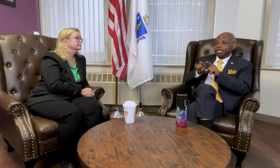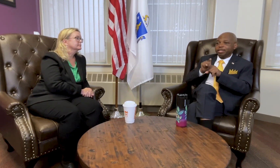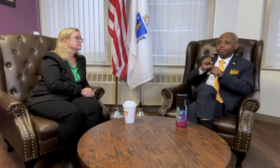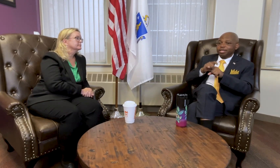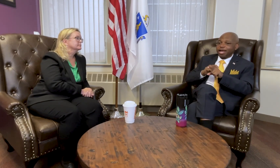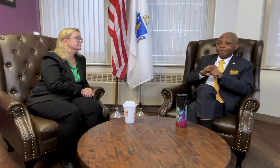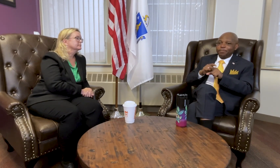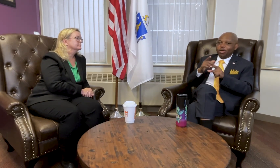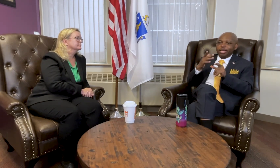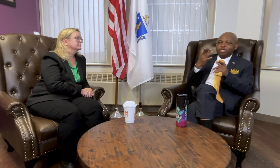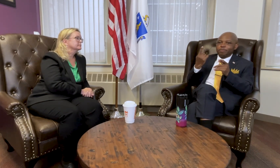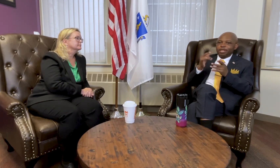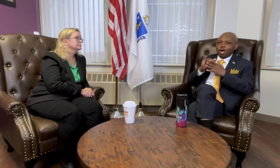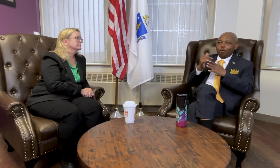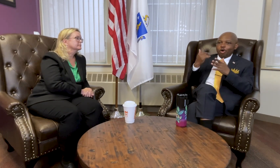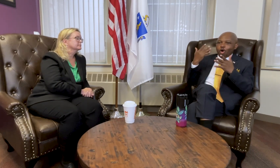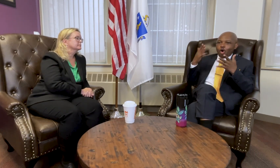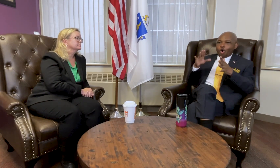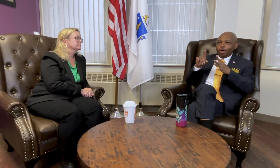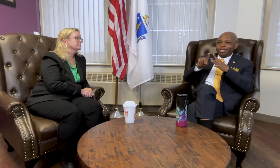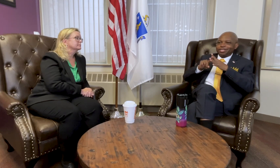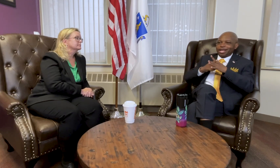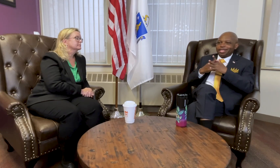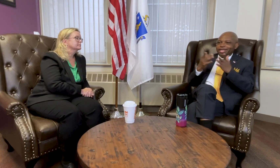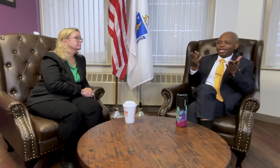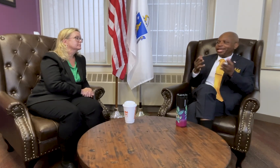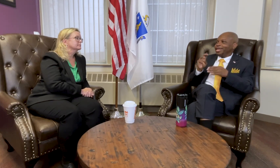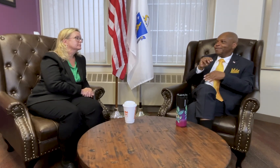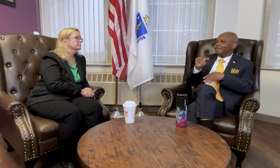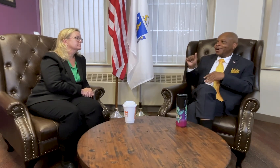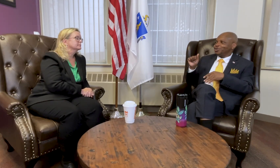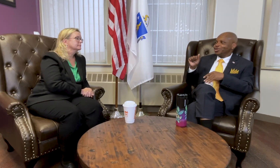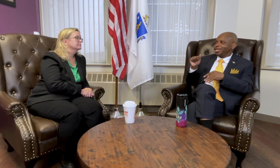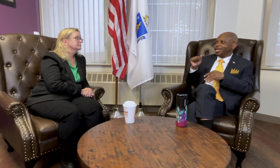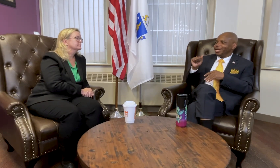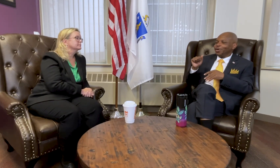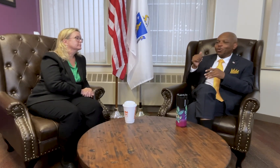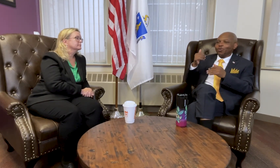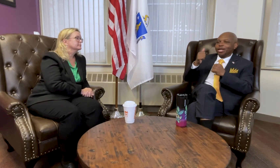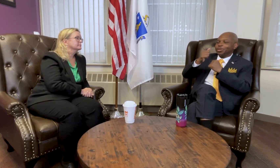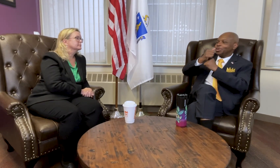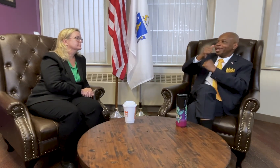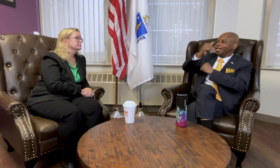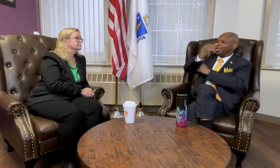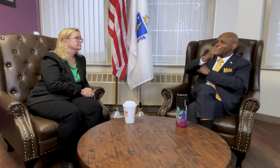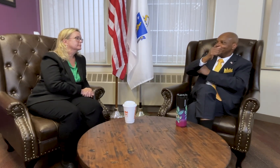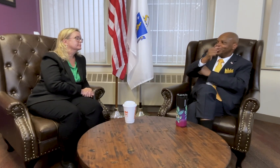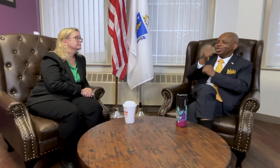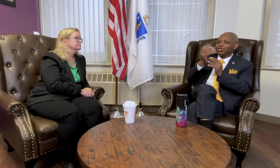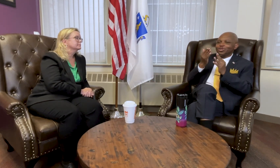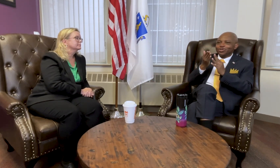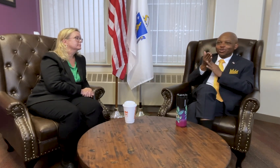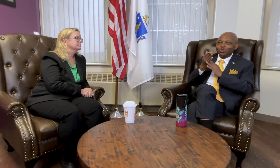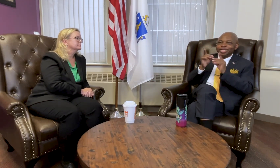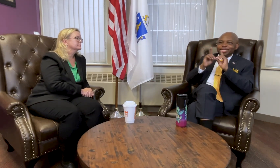absolutely, and at the same time we have already started that here in Massachusetts as